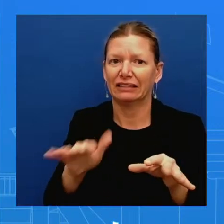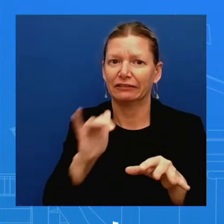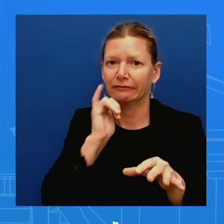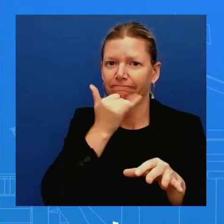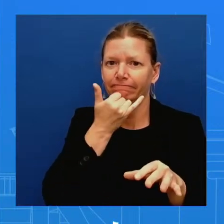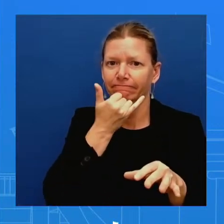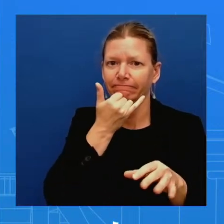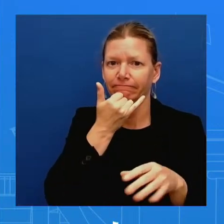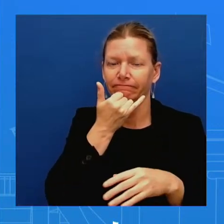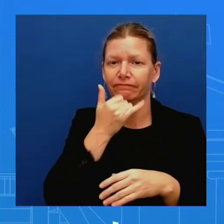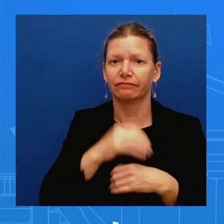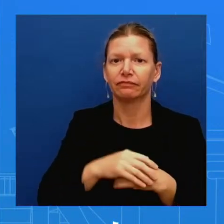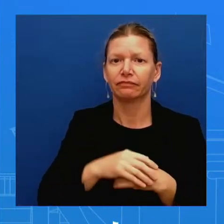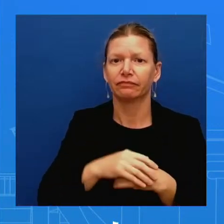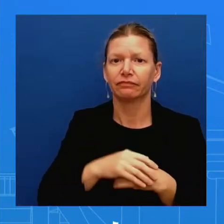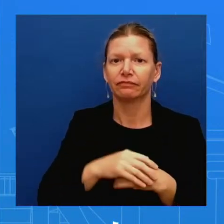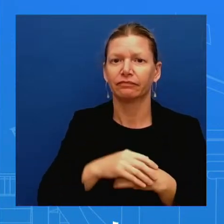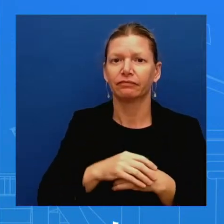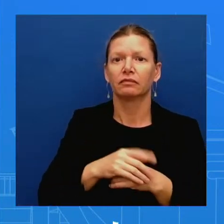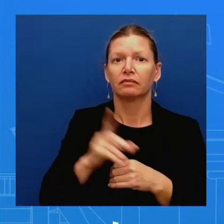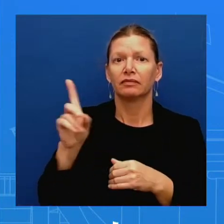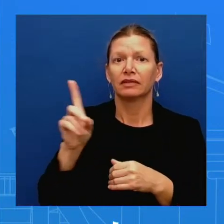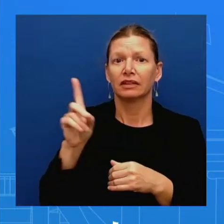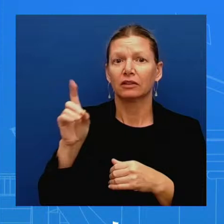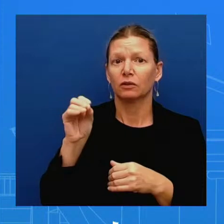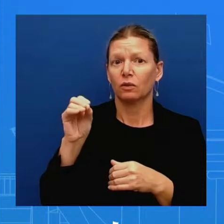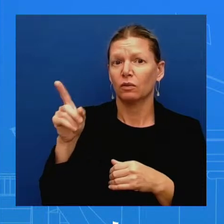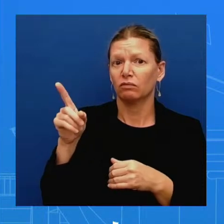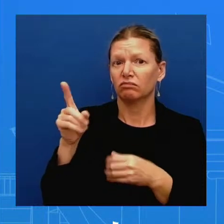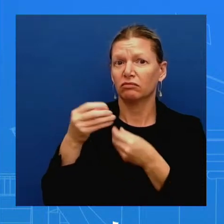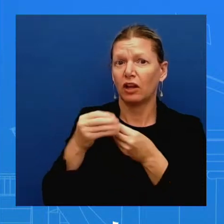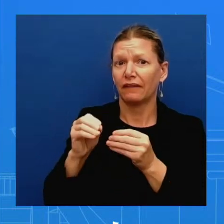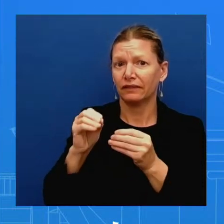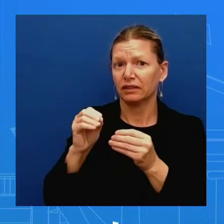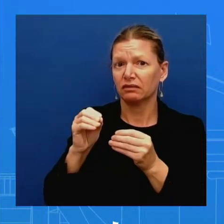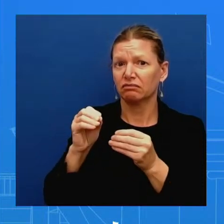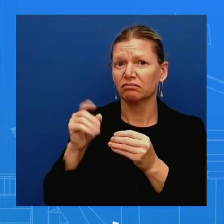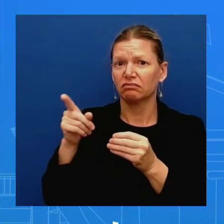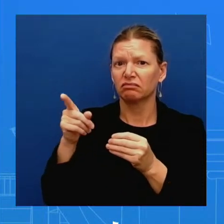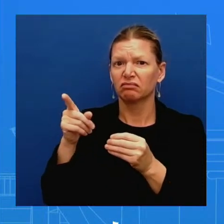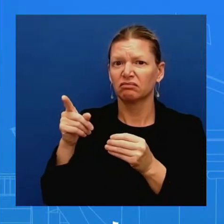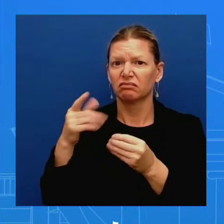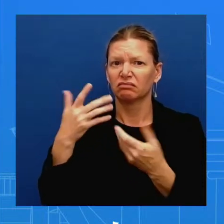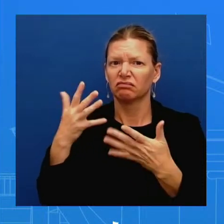BLS takes its data seriously and security, obviously, seriously and is conducting